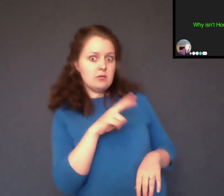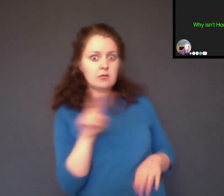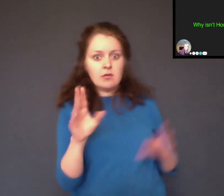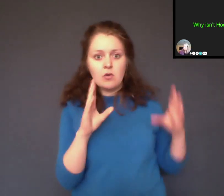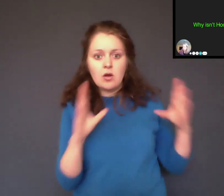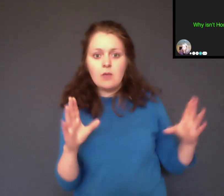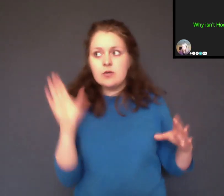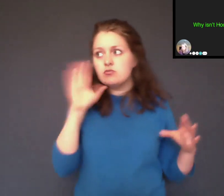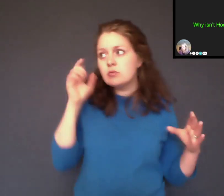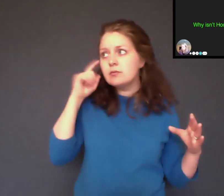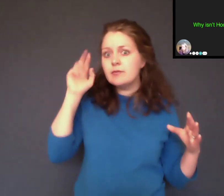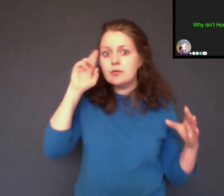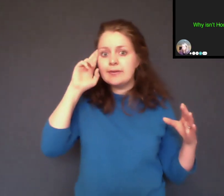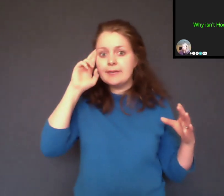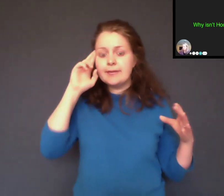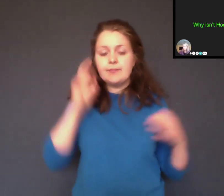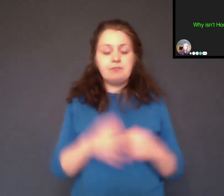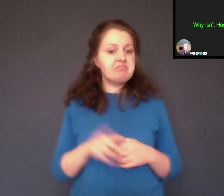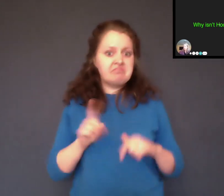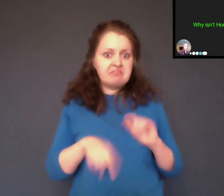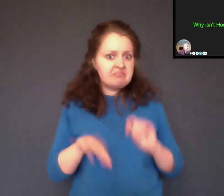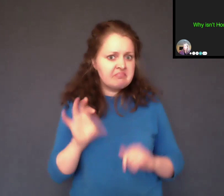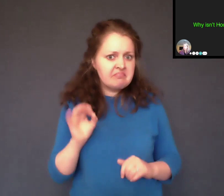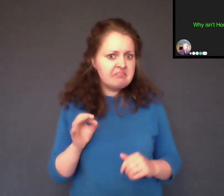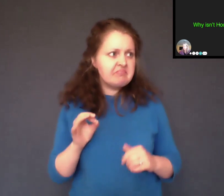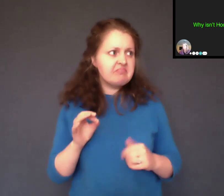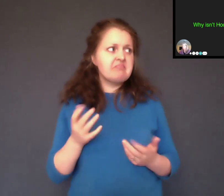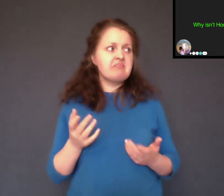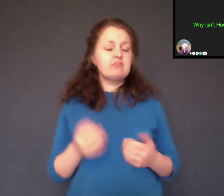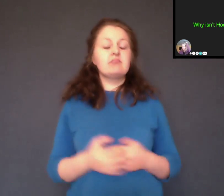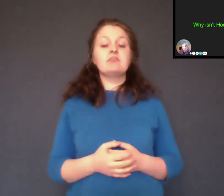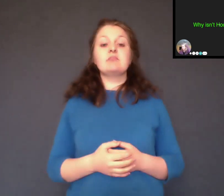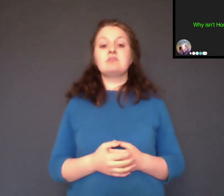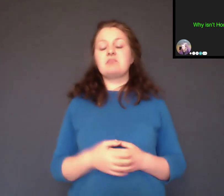harvey glanced around the hallway looking for rictus but hood's third servant had disappeared